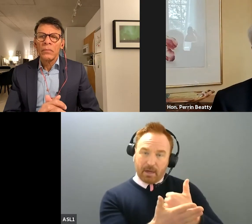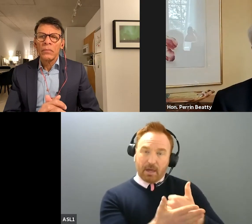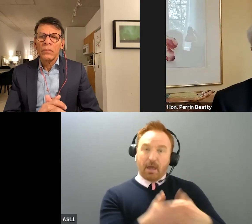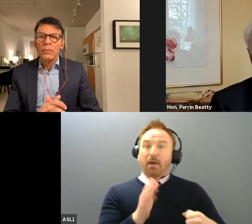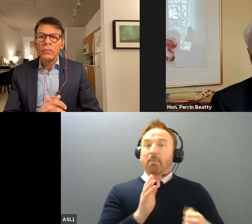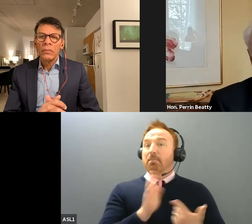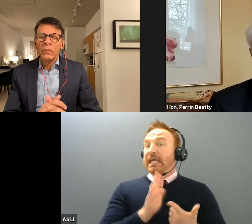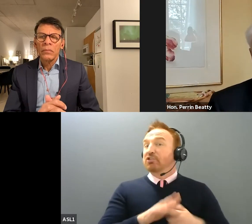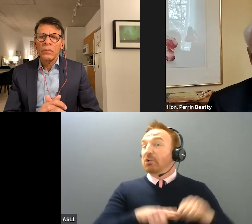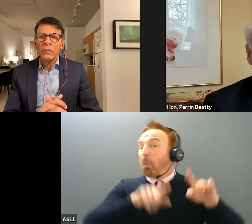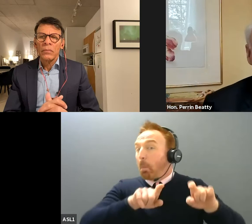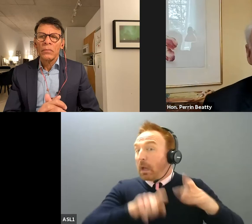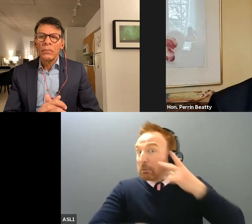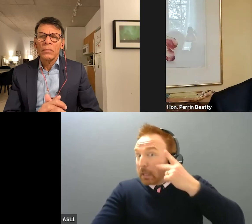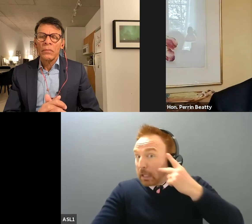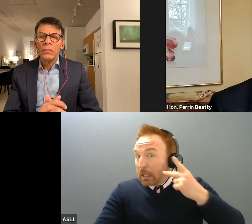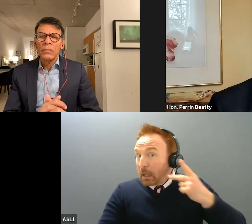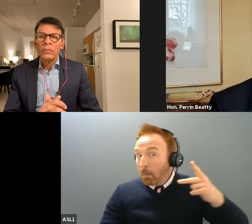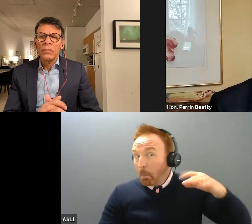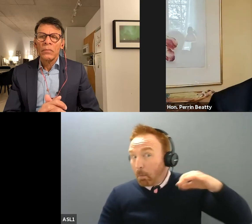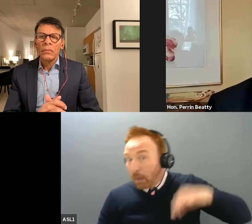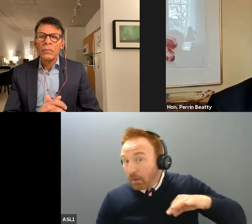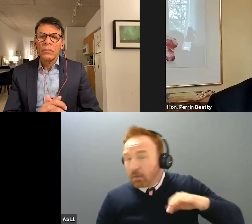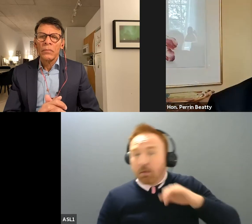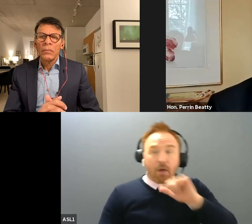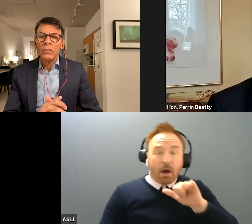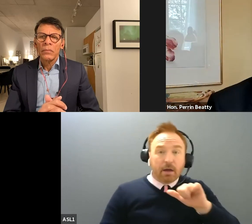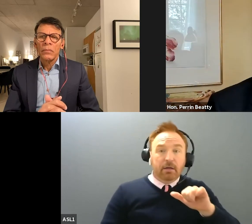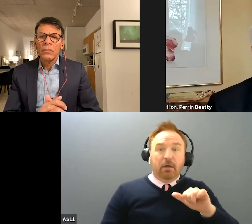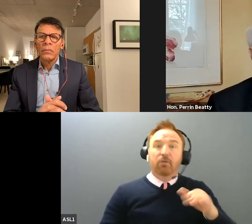is something that could be helpful to us in terms of some of our support programs. Now,